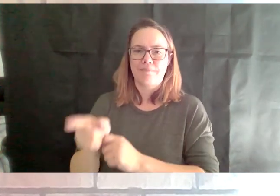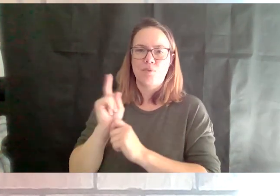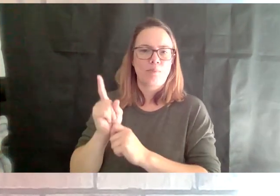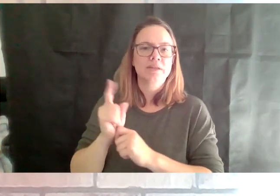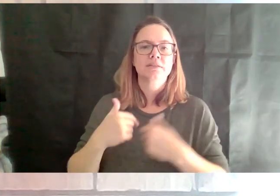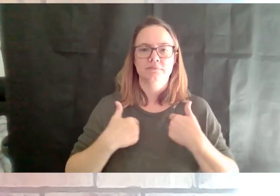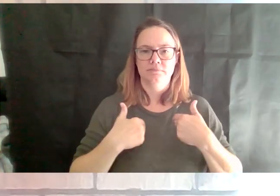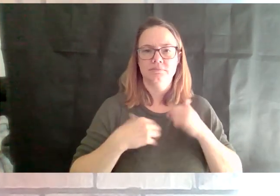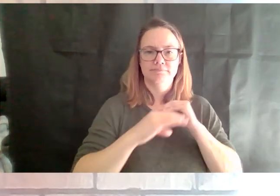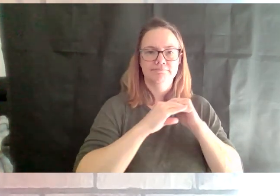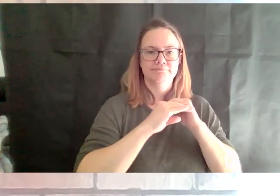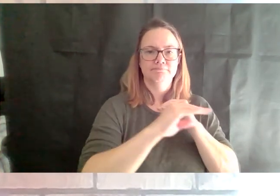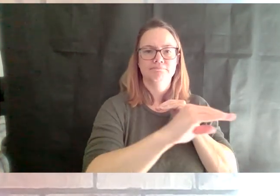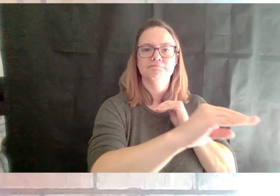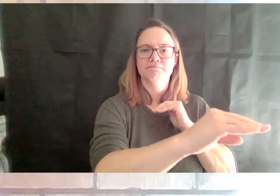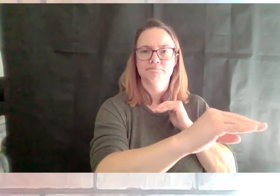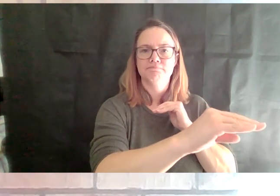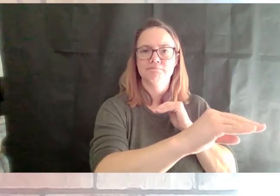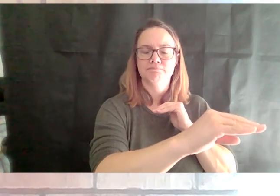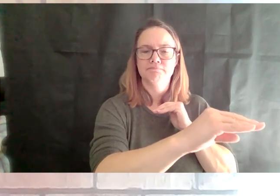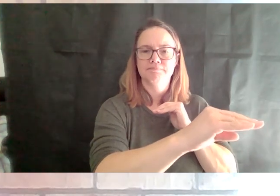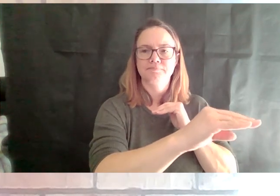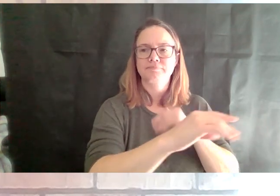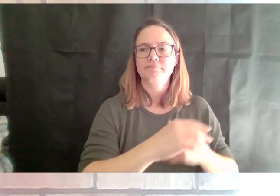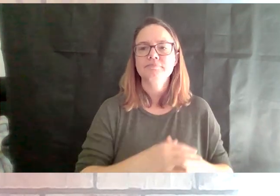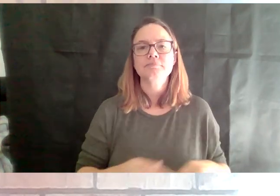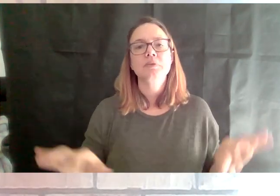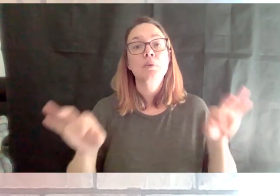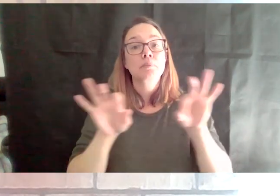And I think it's important to us here at PFS